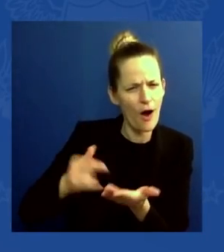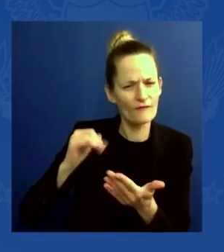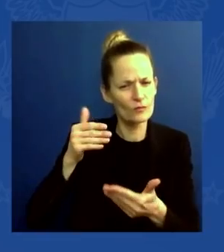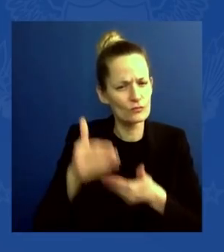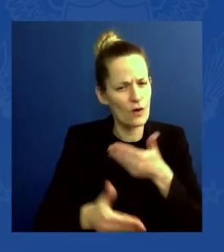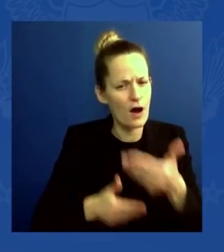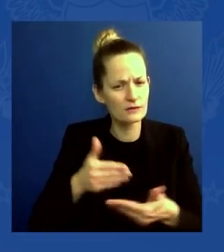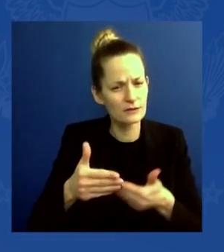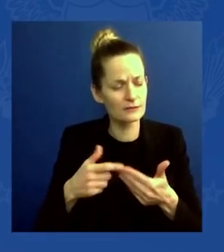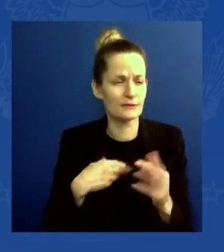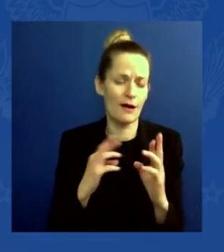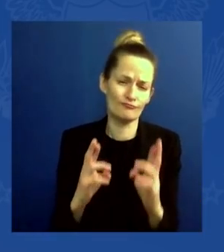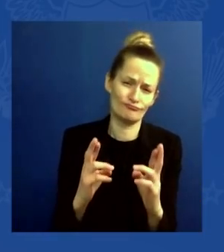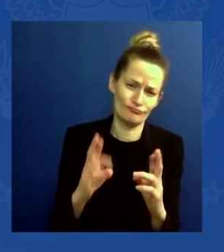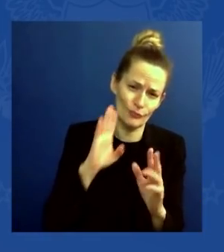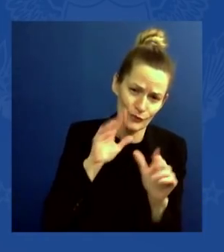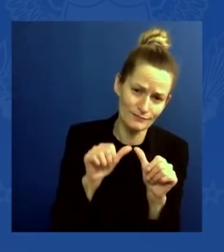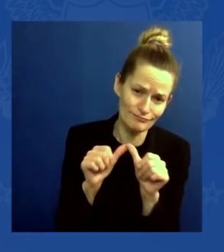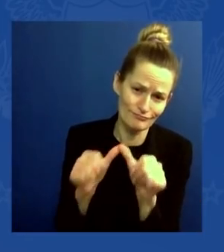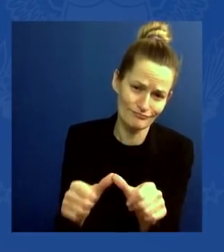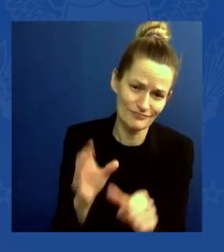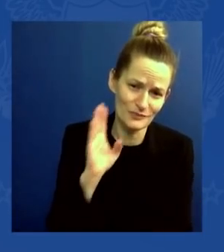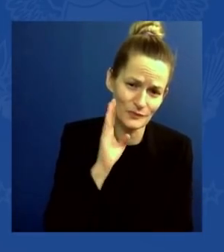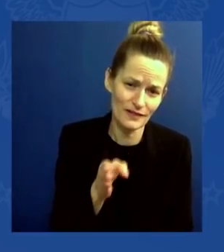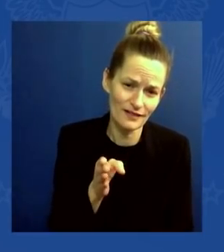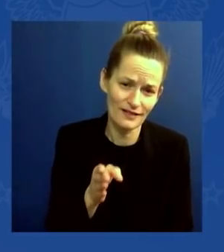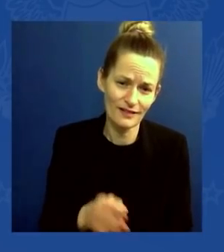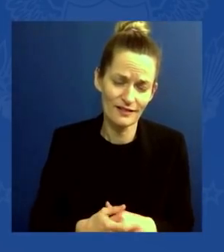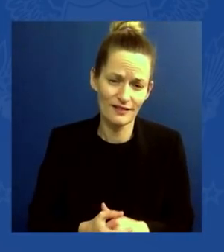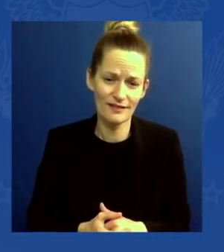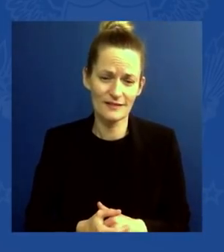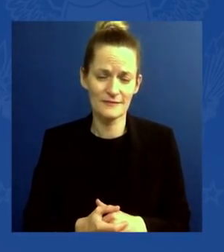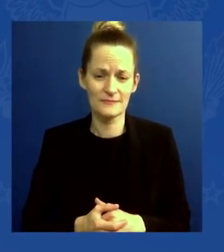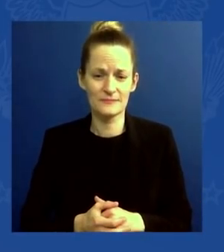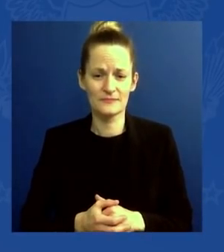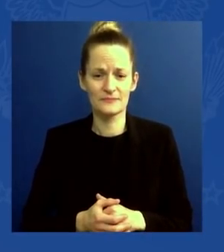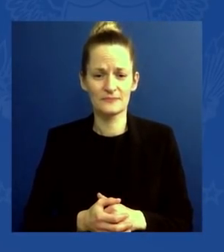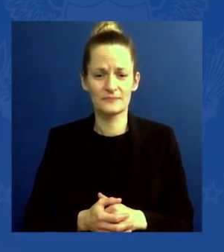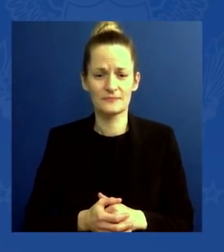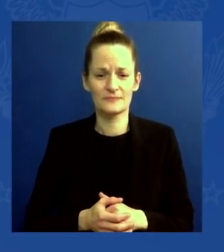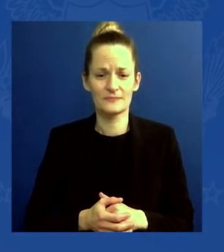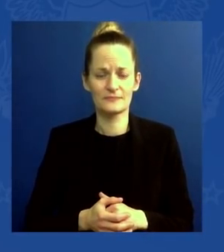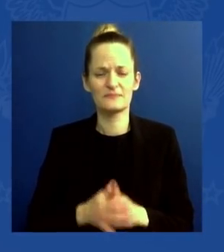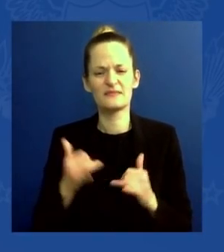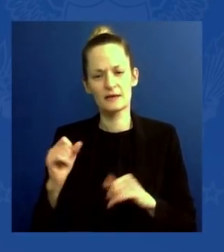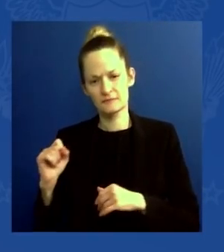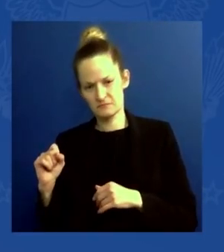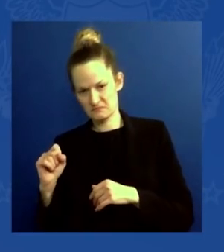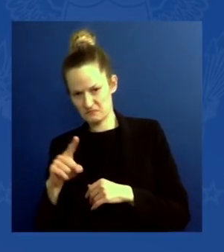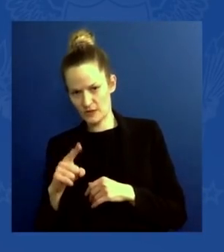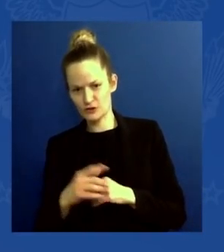you just alluded to it there, Mr. President. Two questions. You are arguably the most legislatively experienced President we have ever seen.